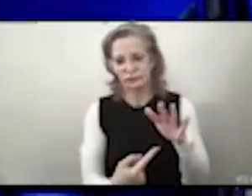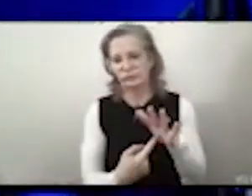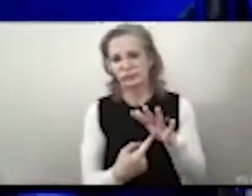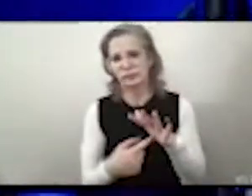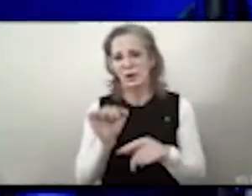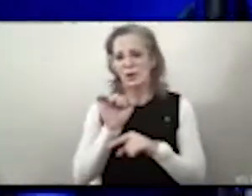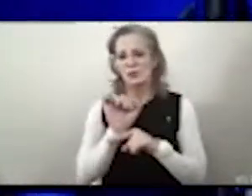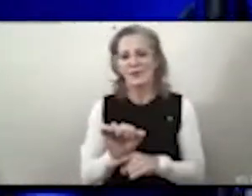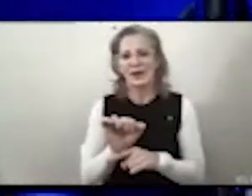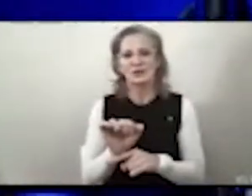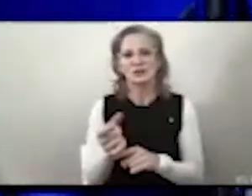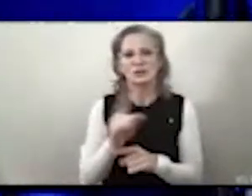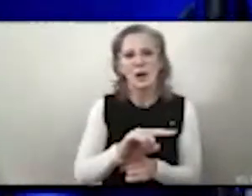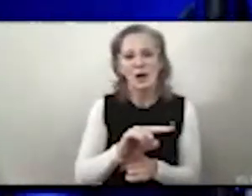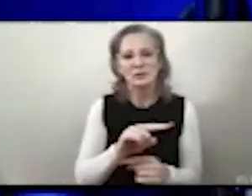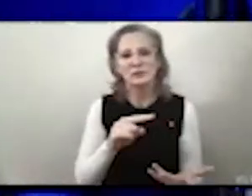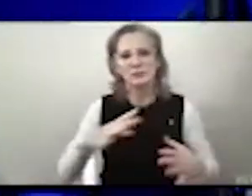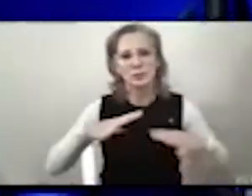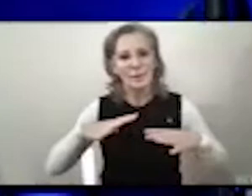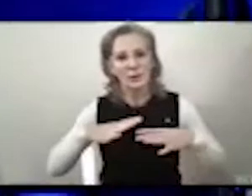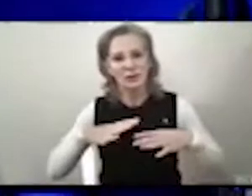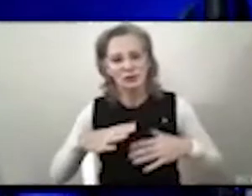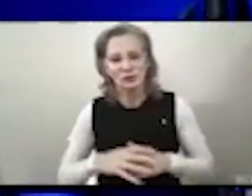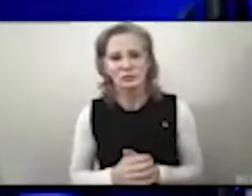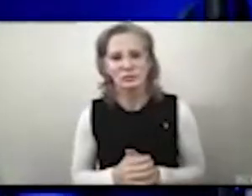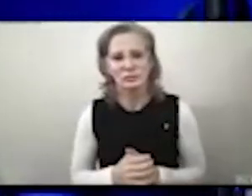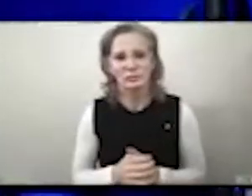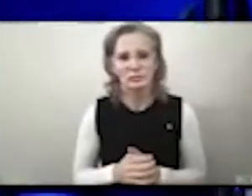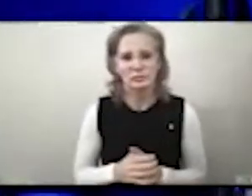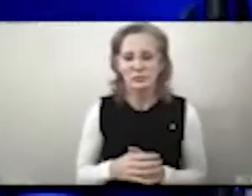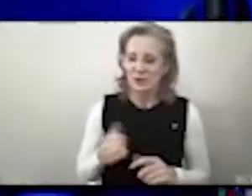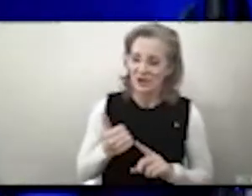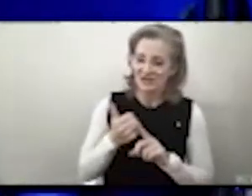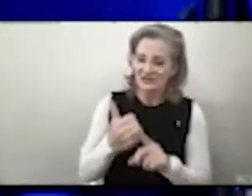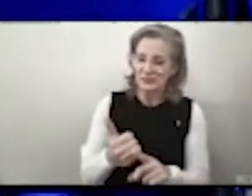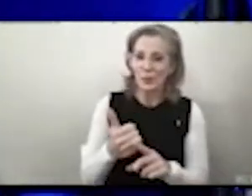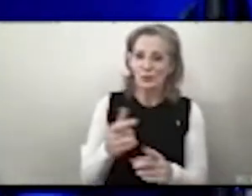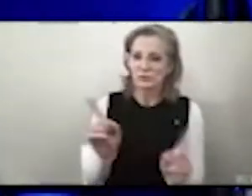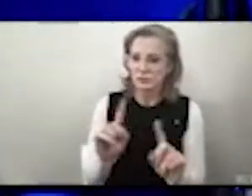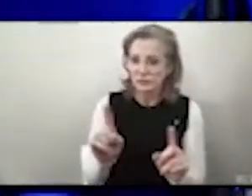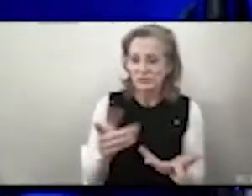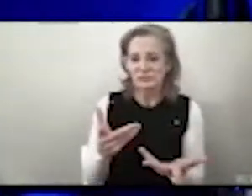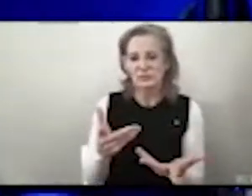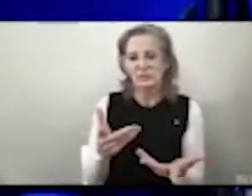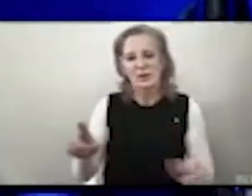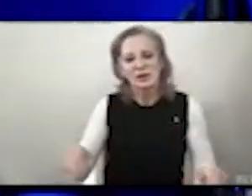supporting an effective response to both emerging and known challenges. And that also requires a